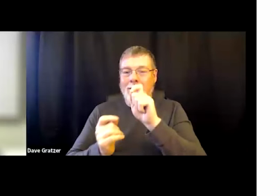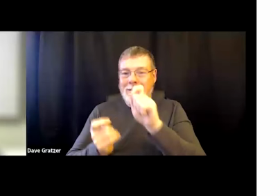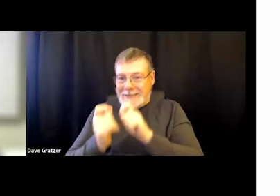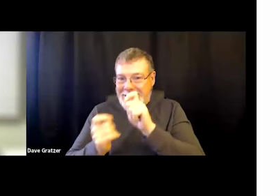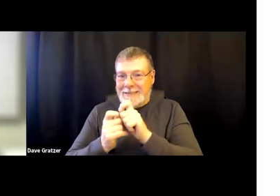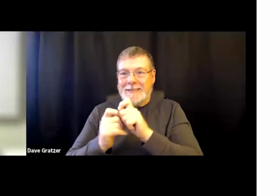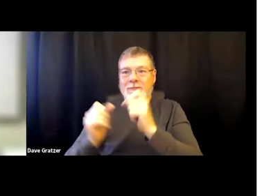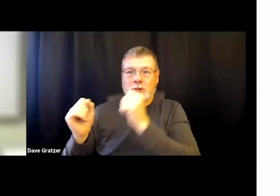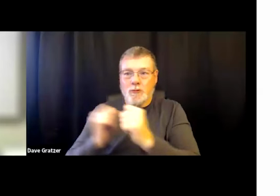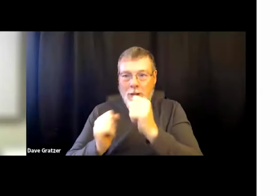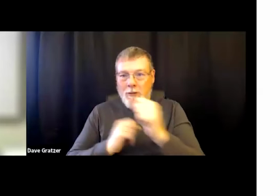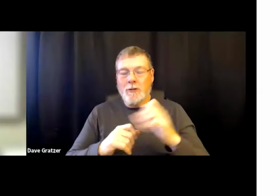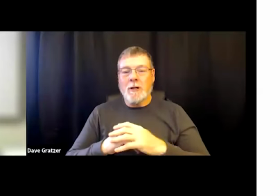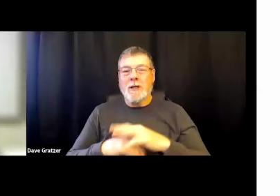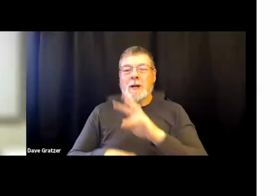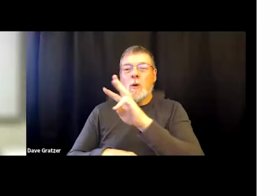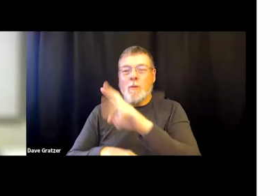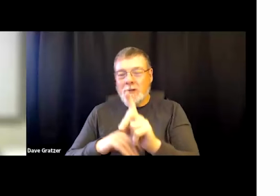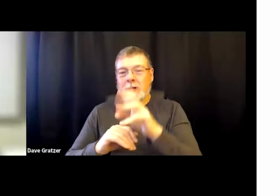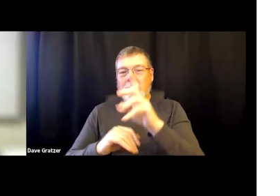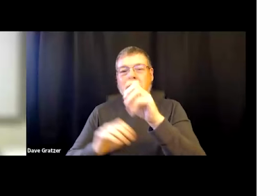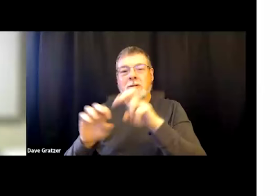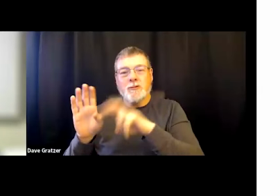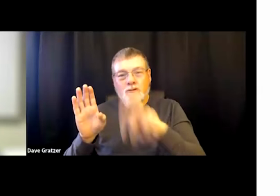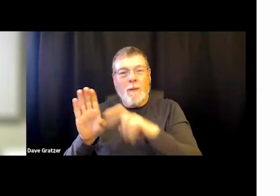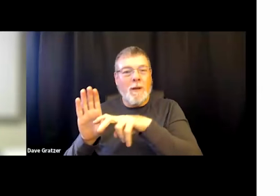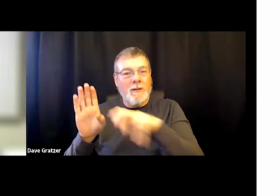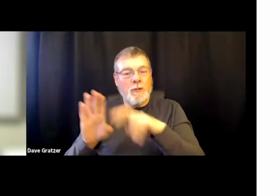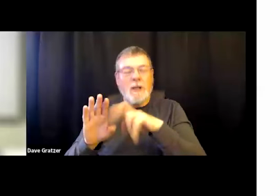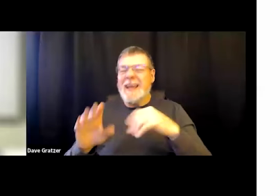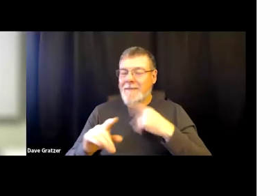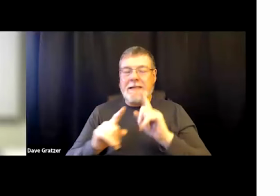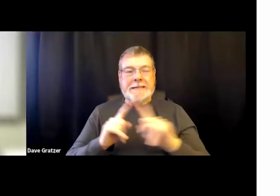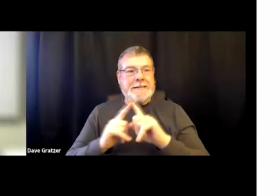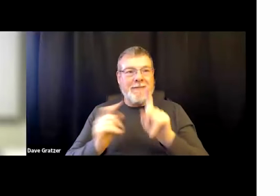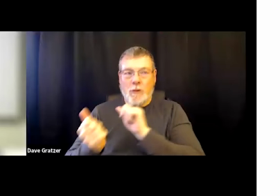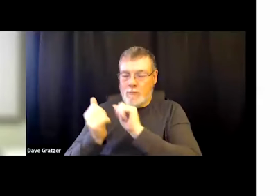We have higher dropout rates, and so we need different induction strategies for these individuals.